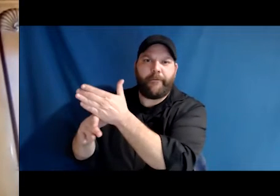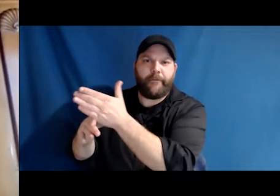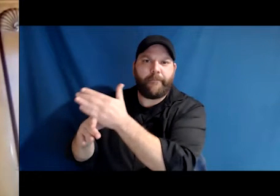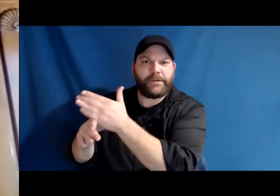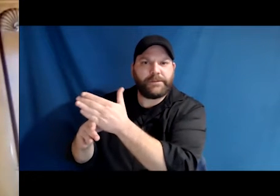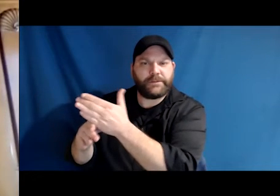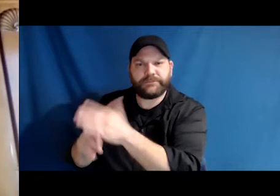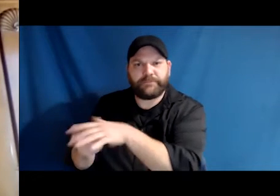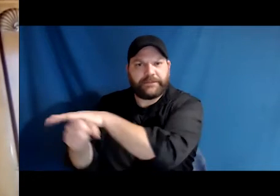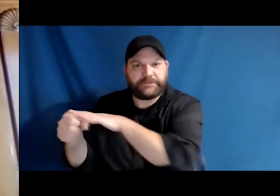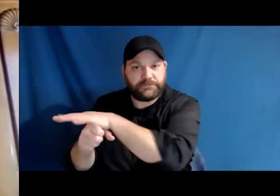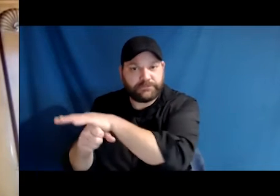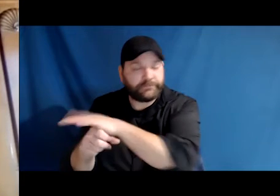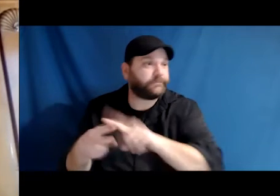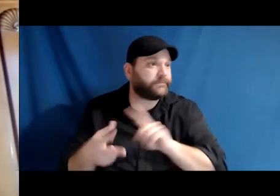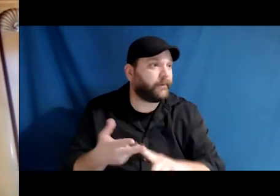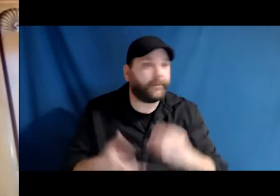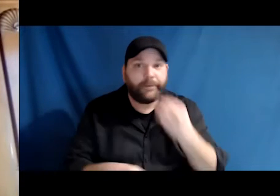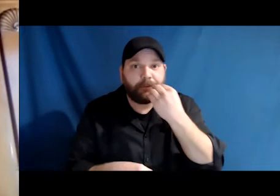while maintaining transparency and a high level of service.